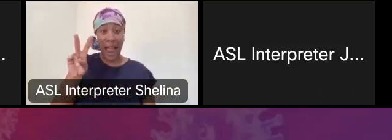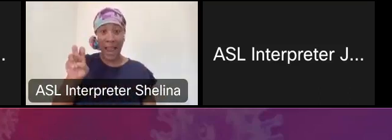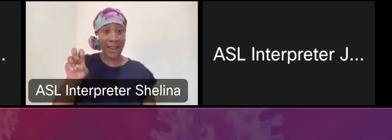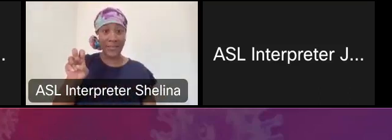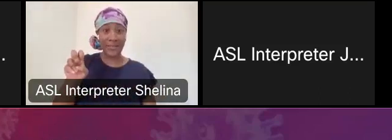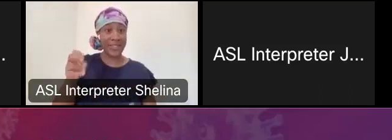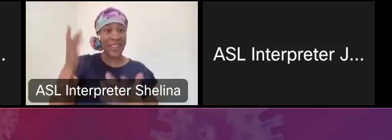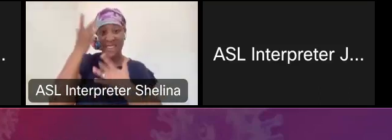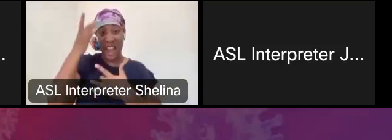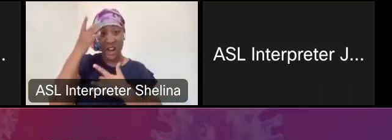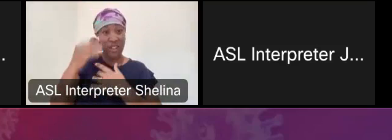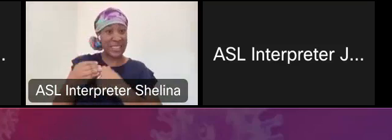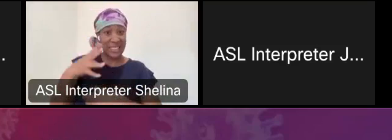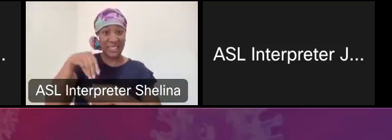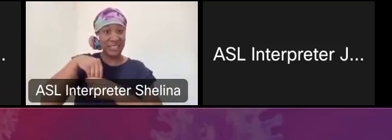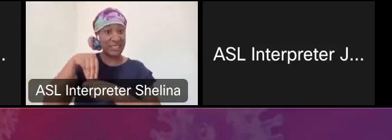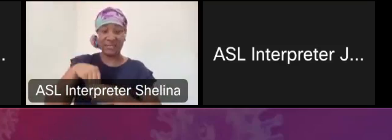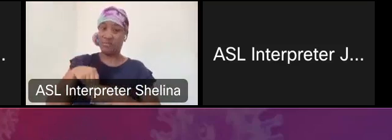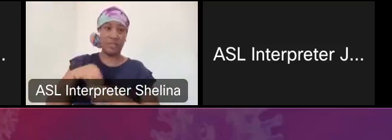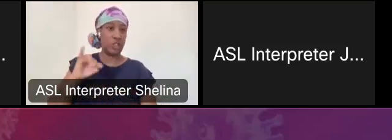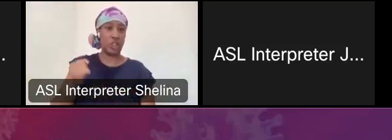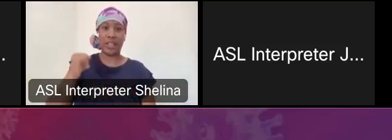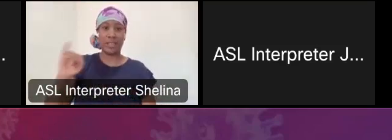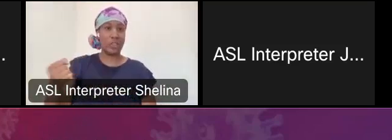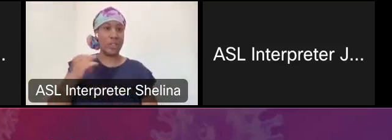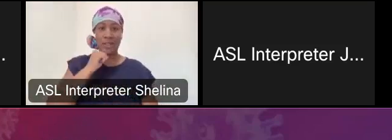You cannot get covered 19 from the Johnson and Johnson vaccine.